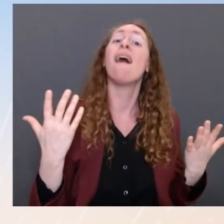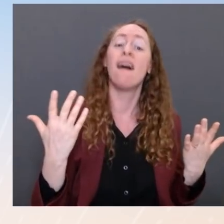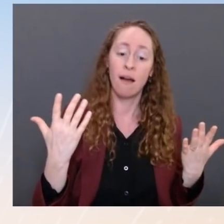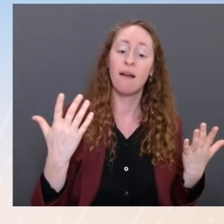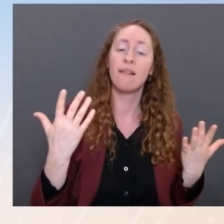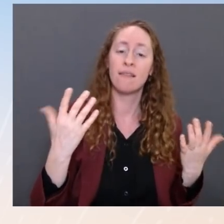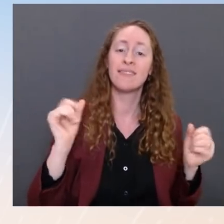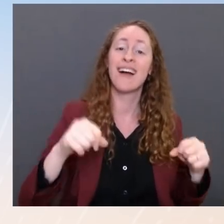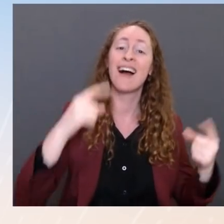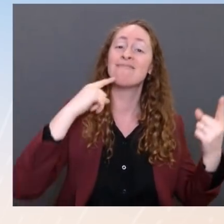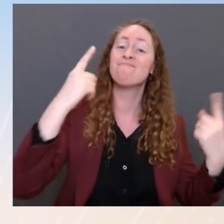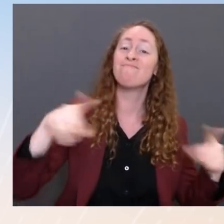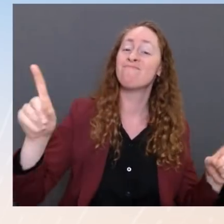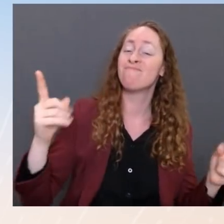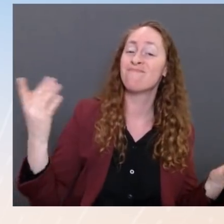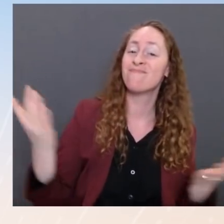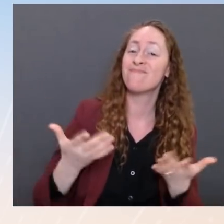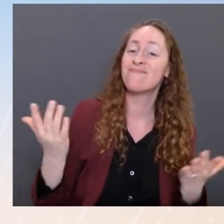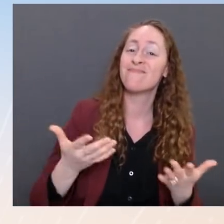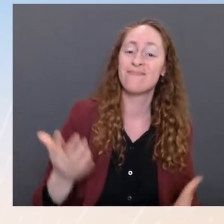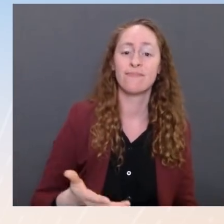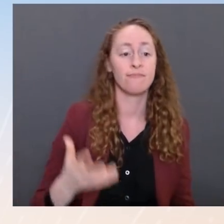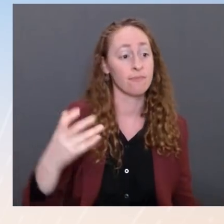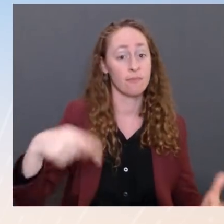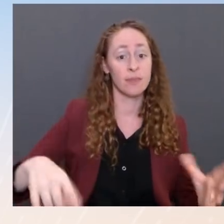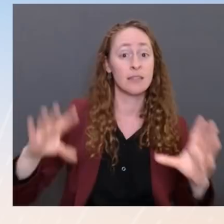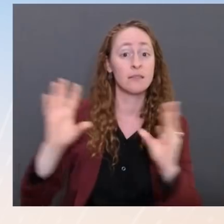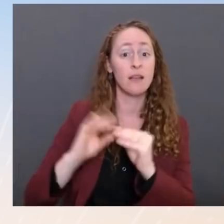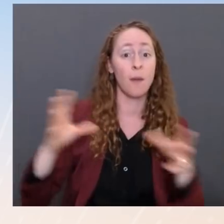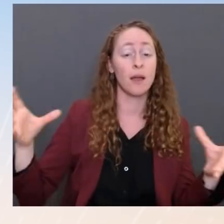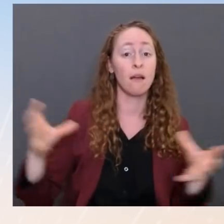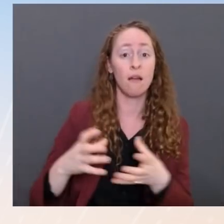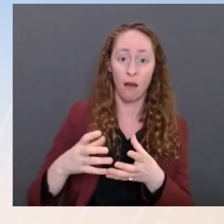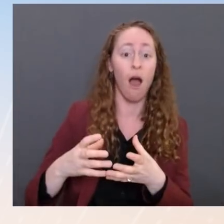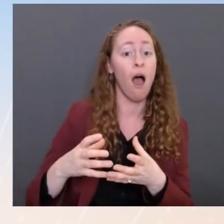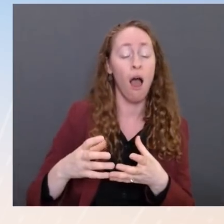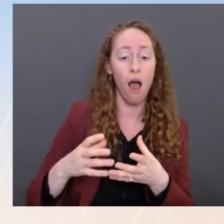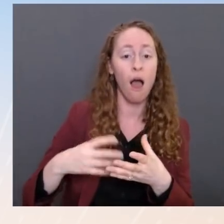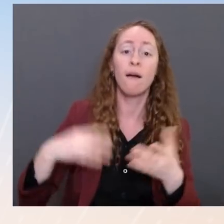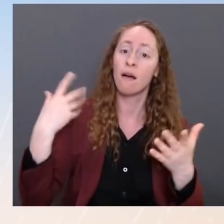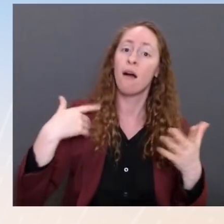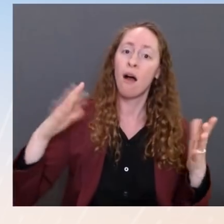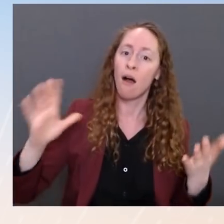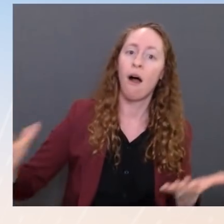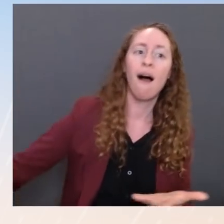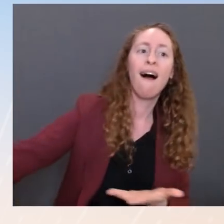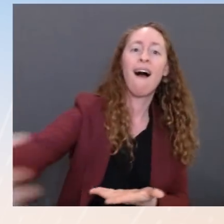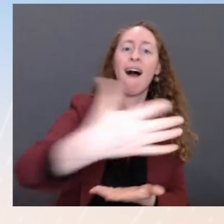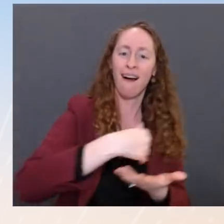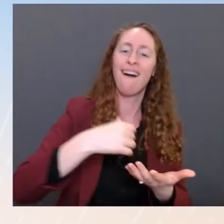$3.2 billion in contributions from a range of countries attending to this global effort.